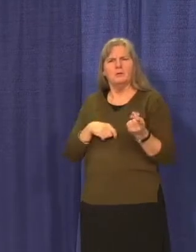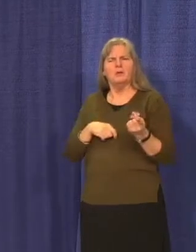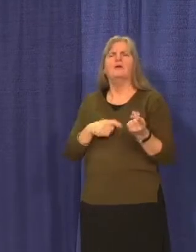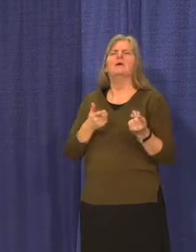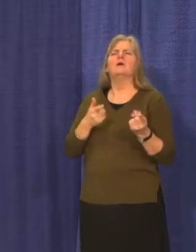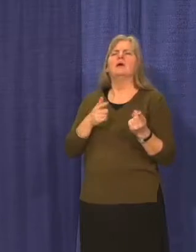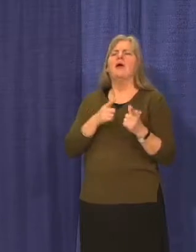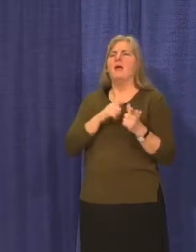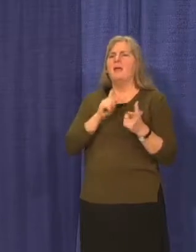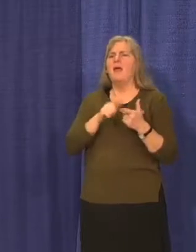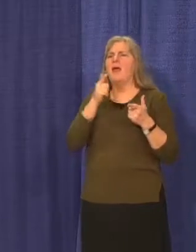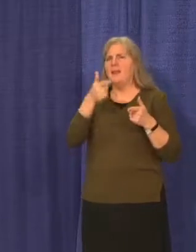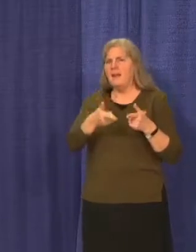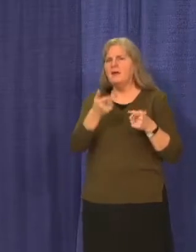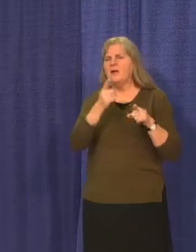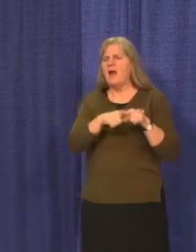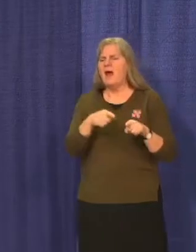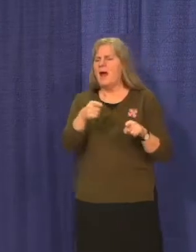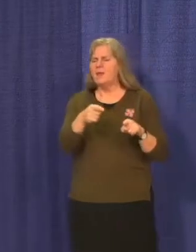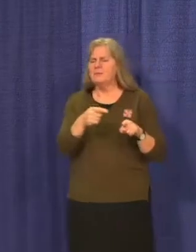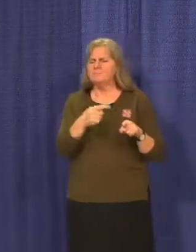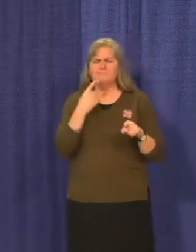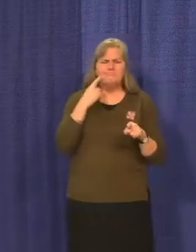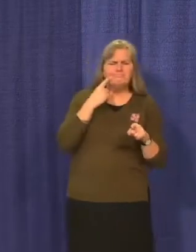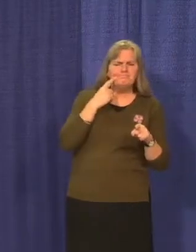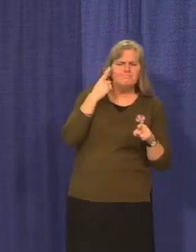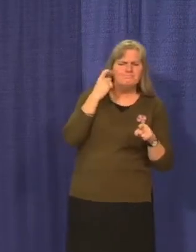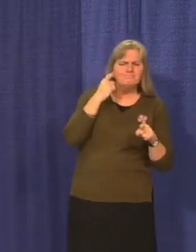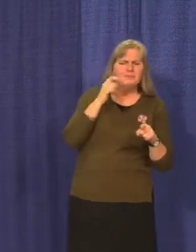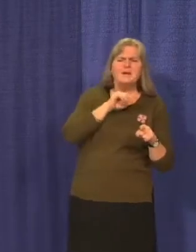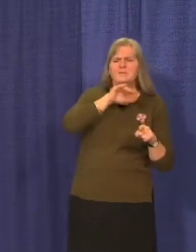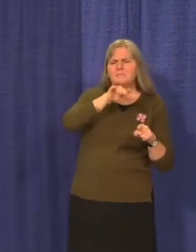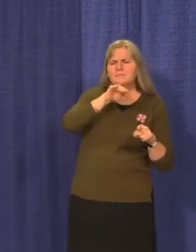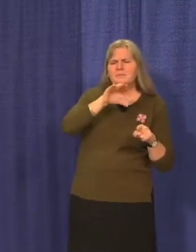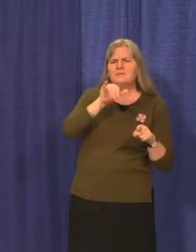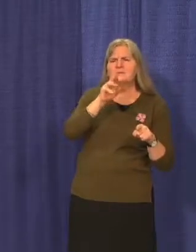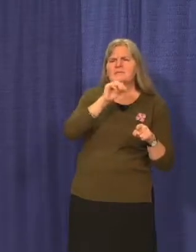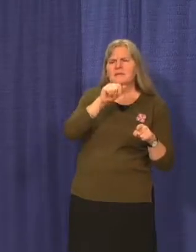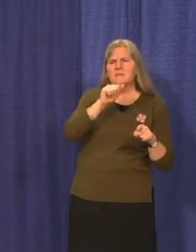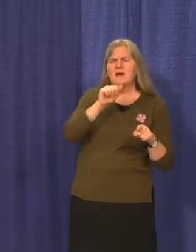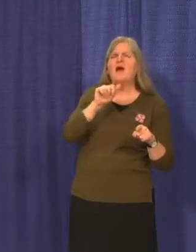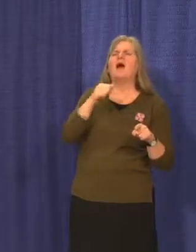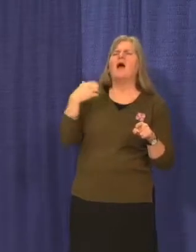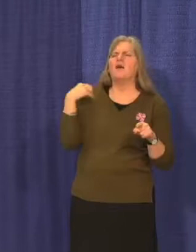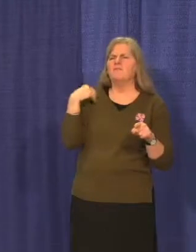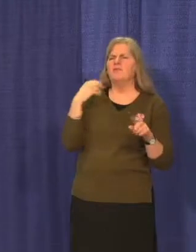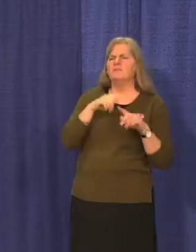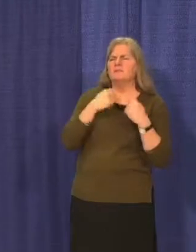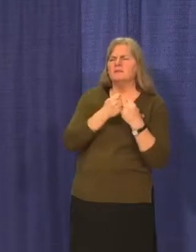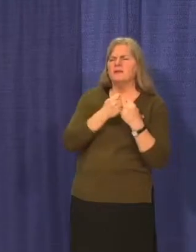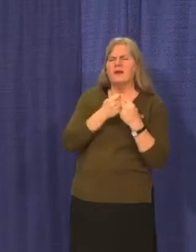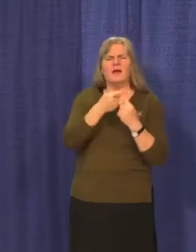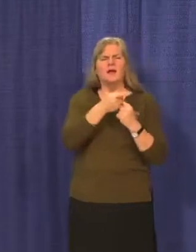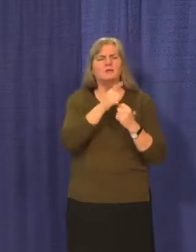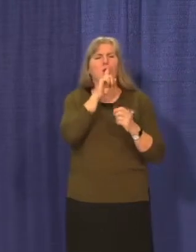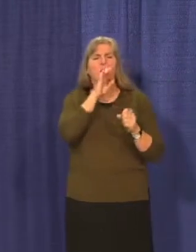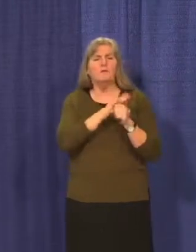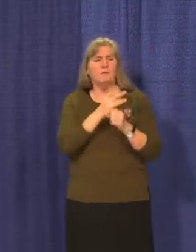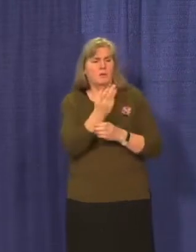Following a tab, Yukon's civil emergency measures act enforcement officials followed up and were able to confirm that